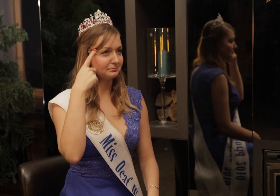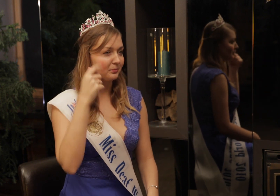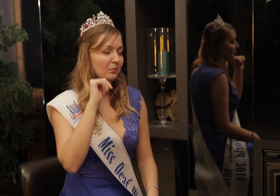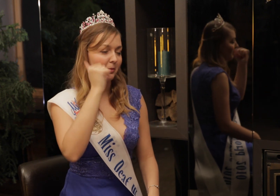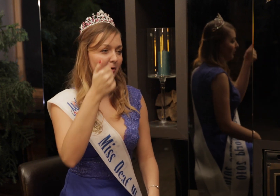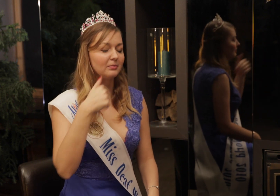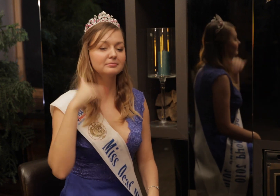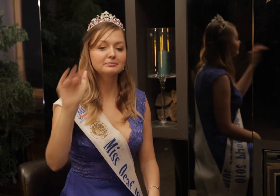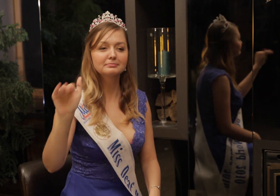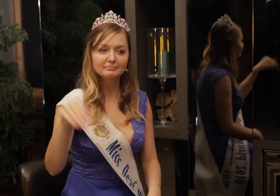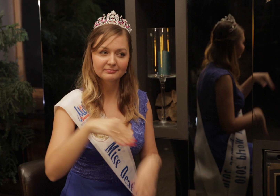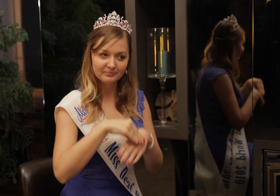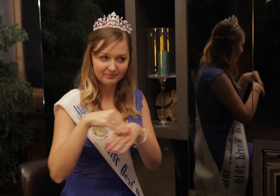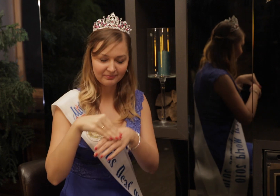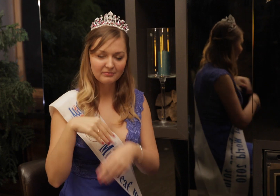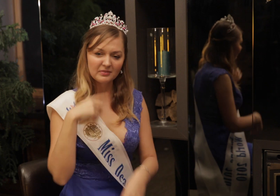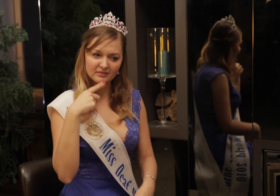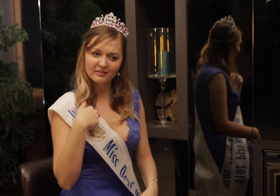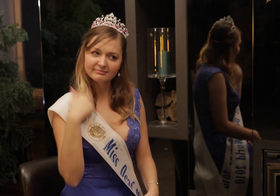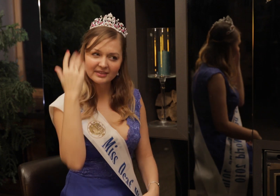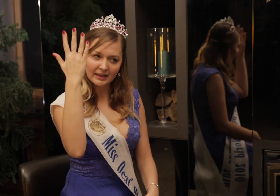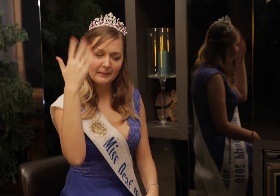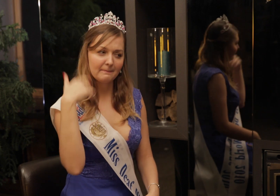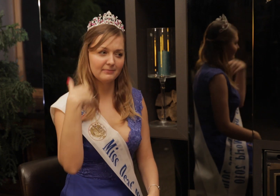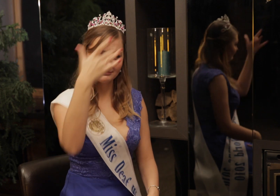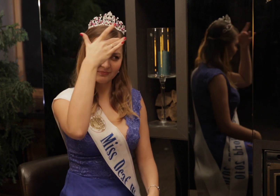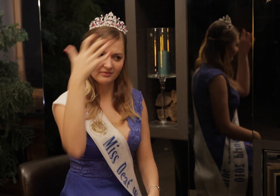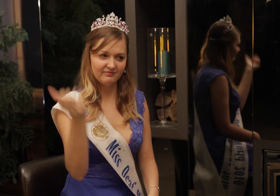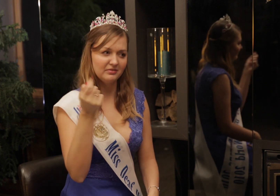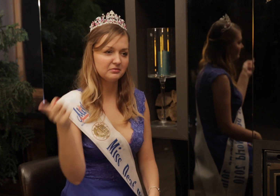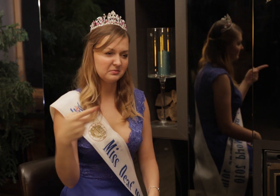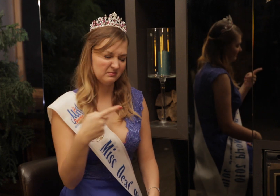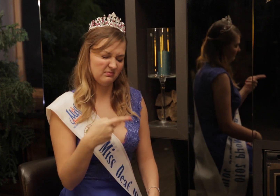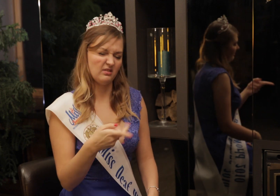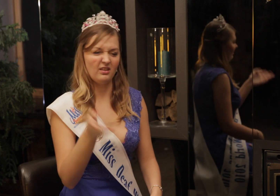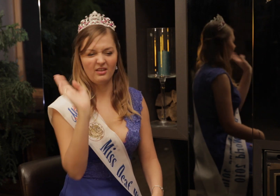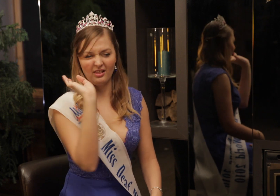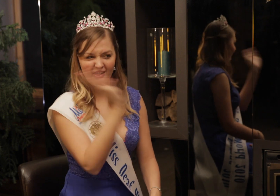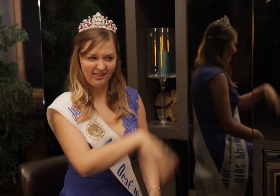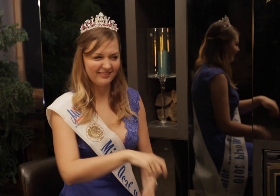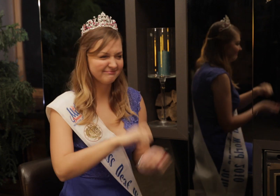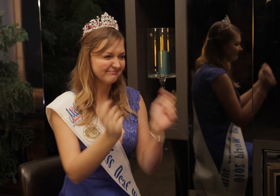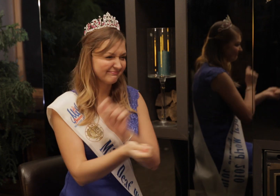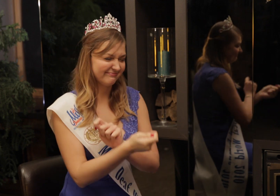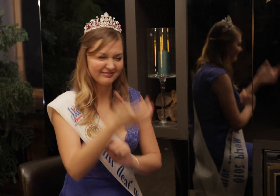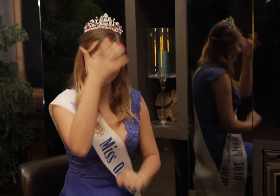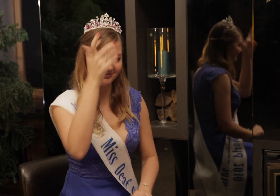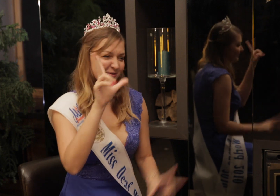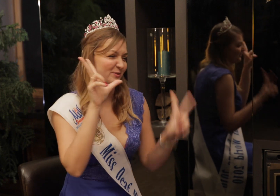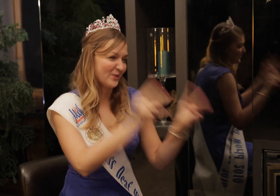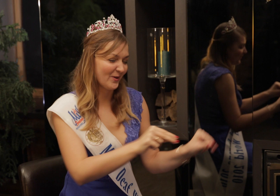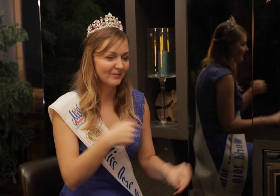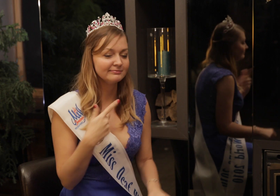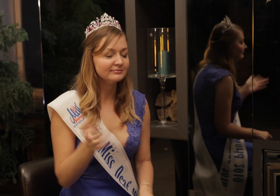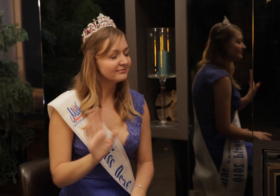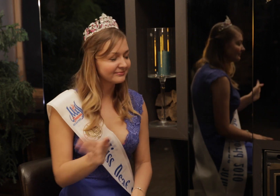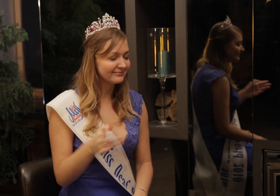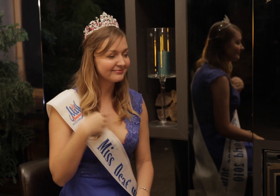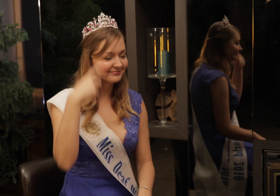The next day, I shared my dream with my coach. She told me that it was wishful thinking, but I told her that I would be crowned.